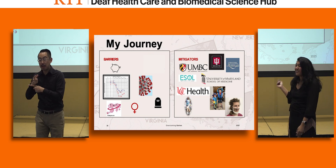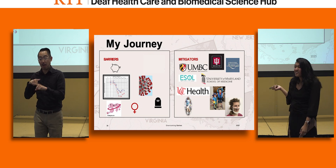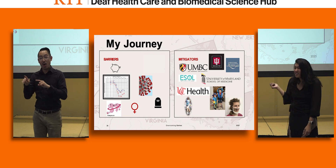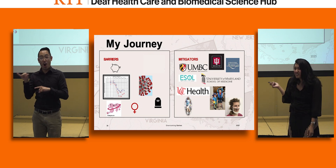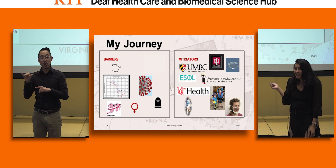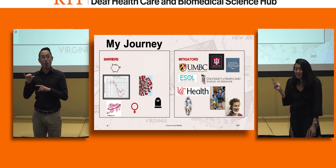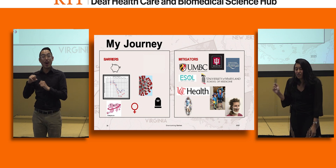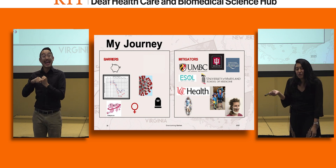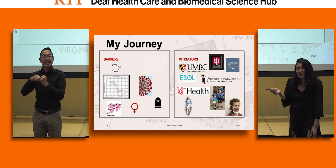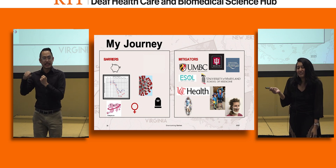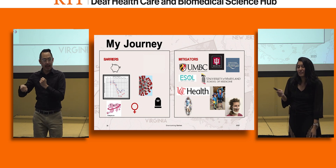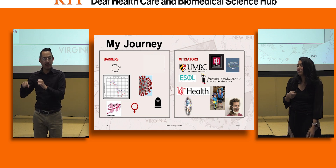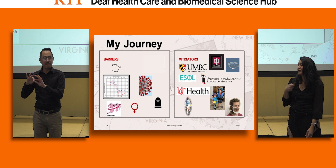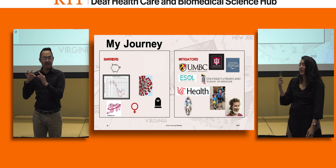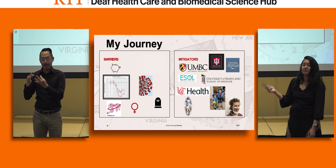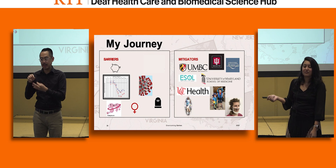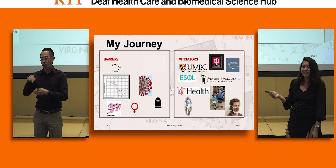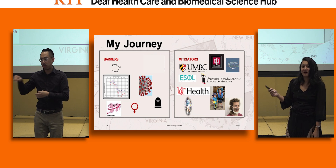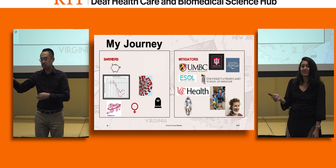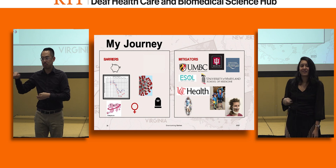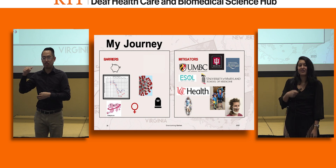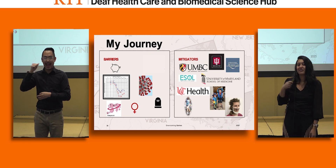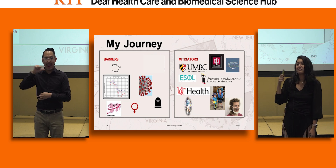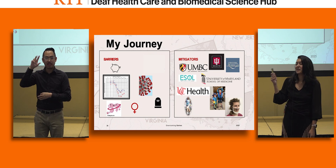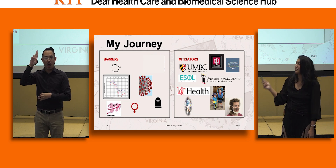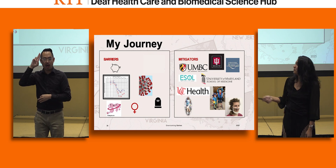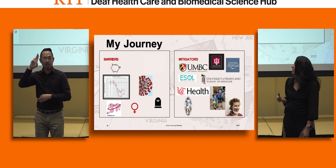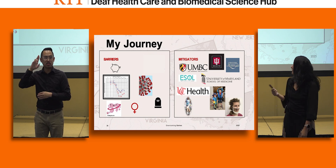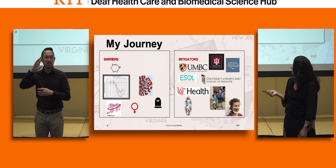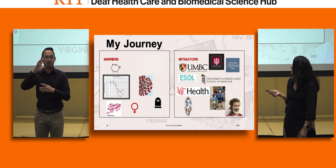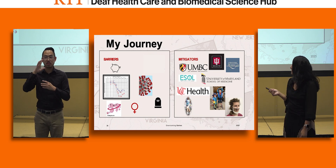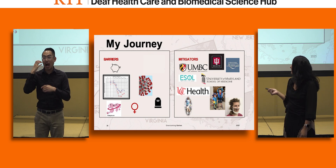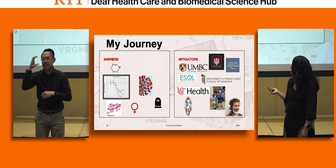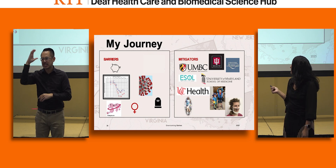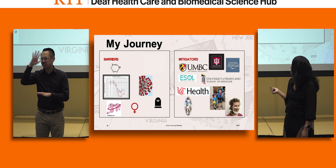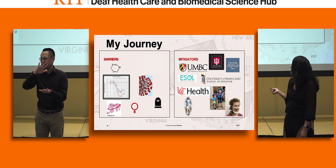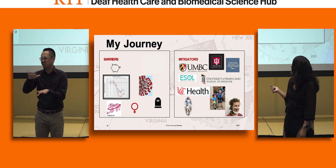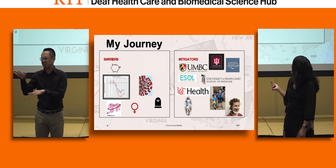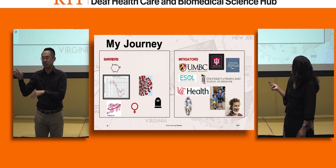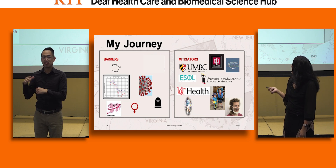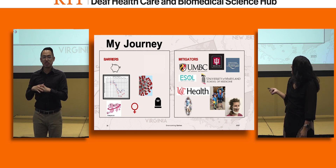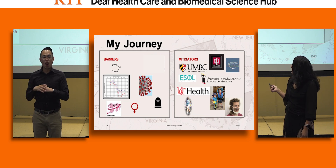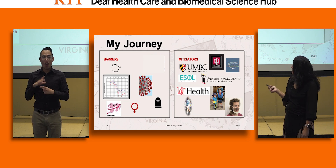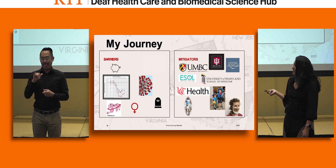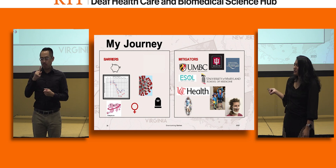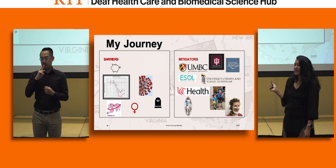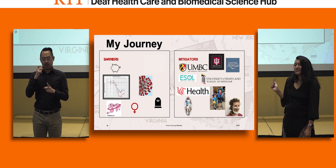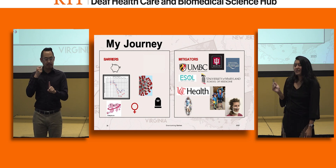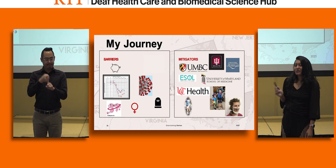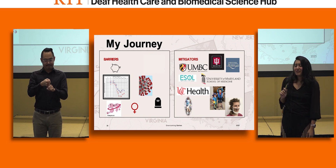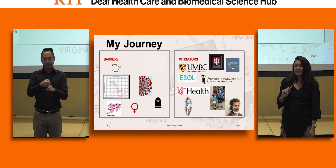to deter me from graduating on time and doing all the things I needed to do. But, instead, what I did